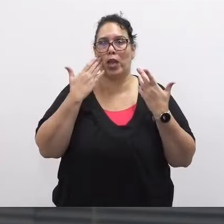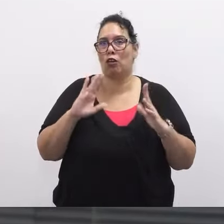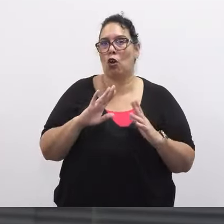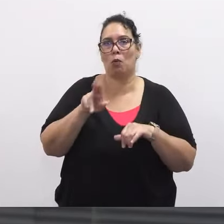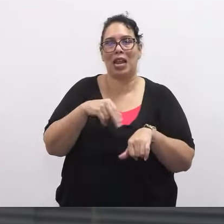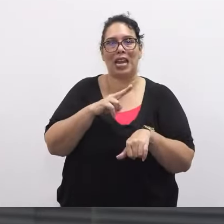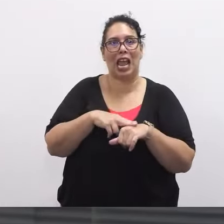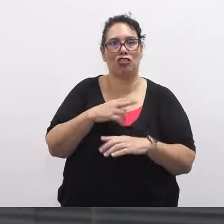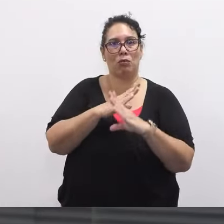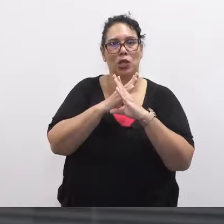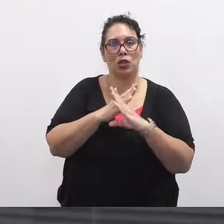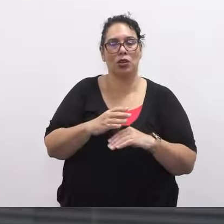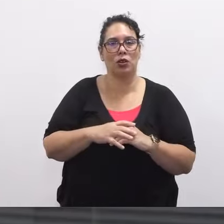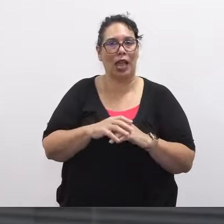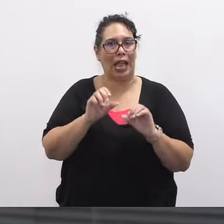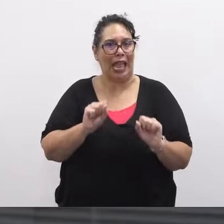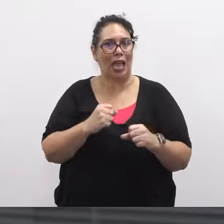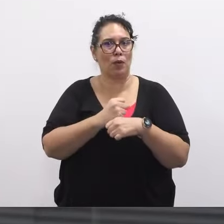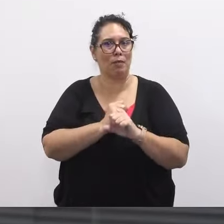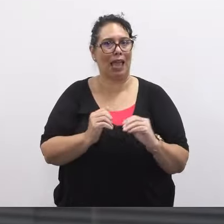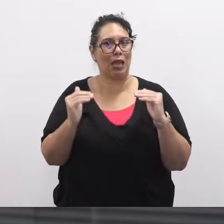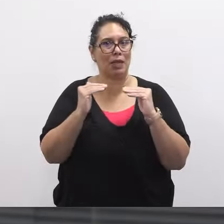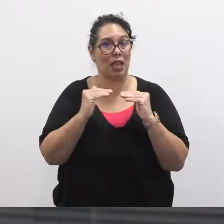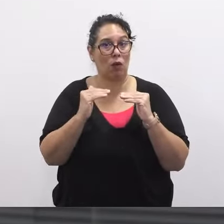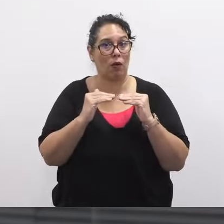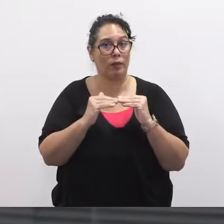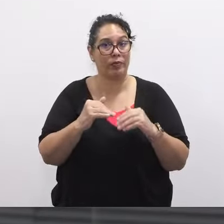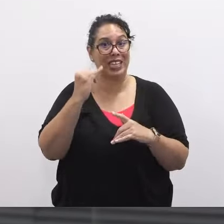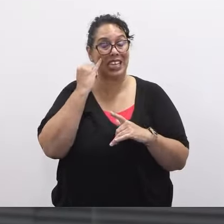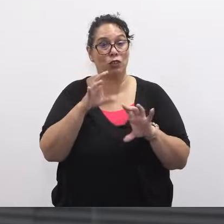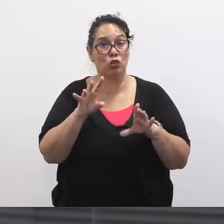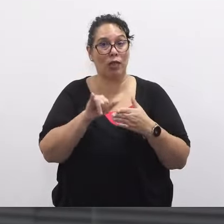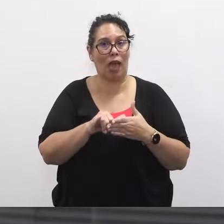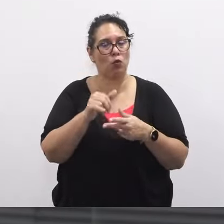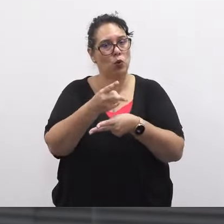So can we just make them equal. If you do, we can keep our kids in the district.